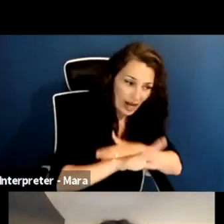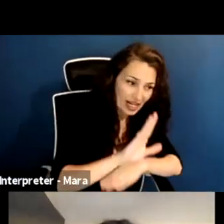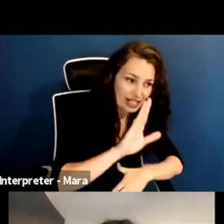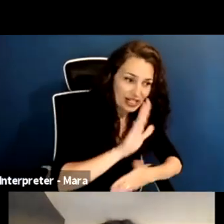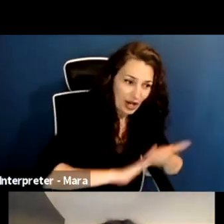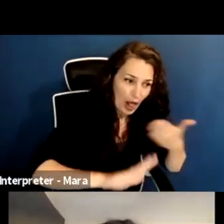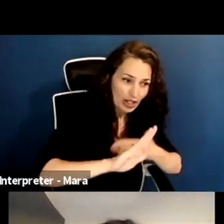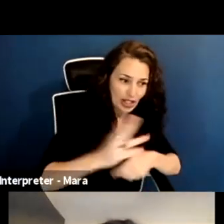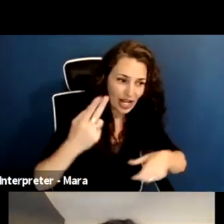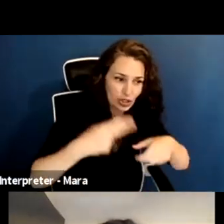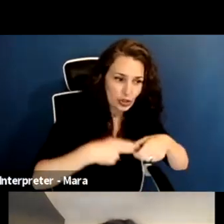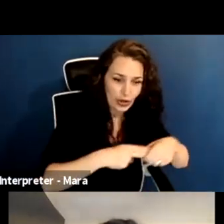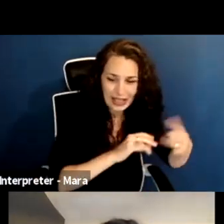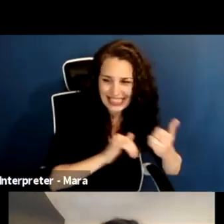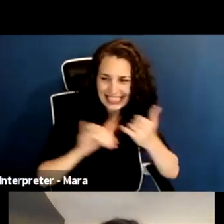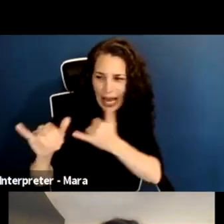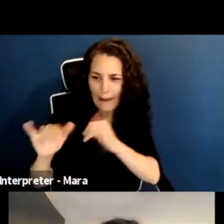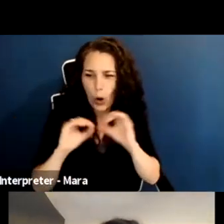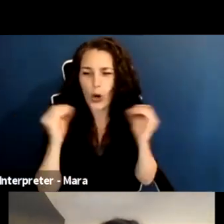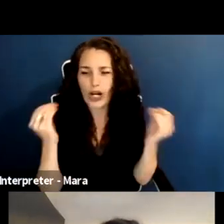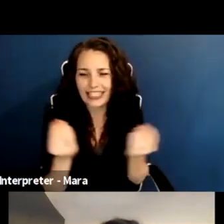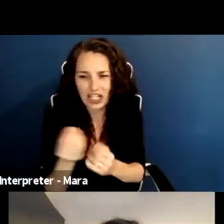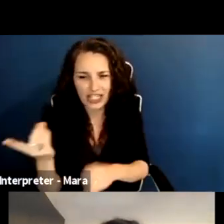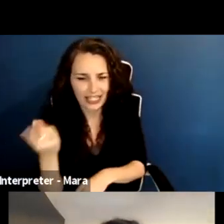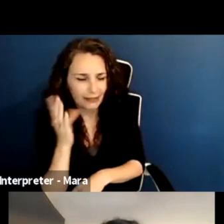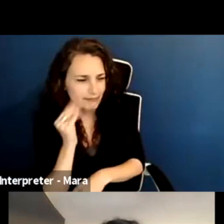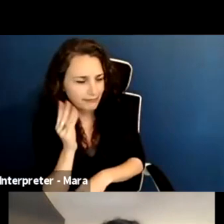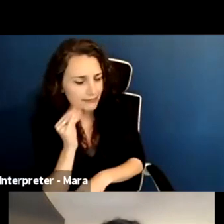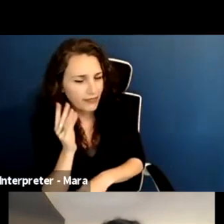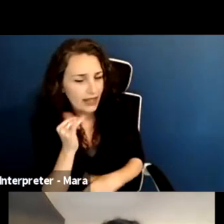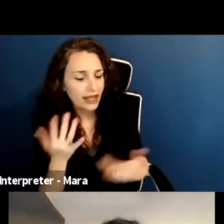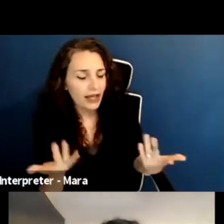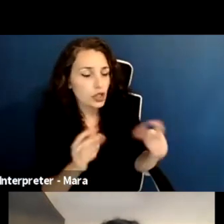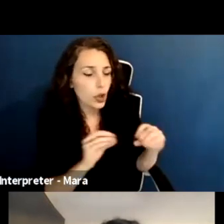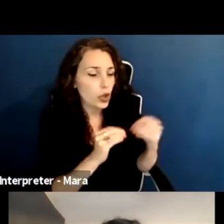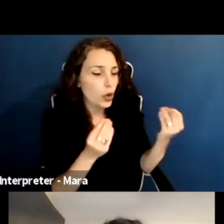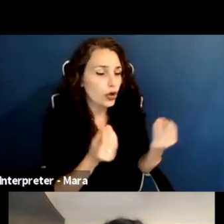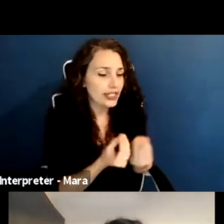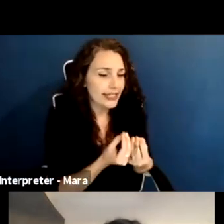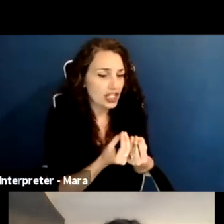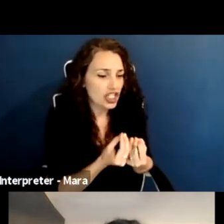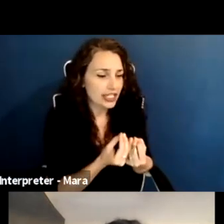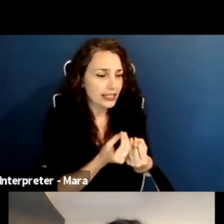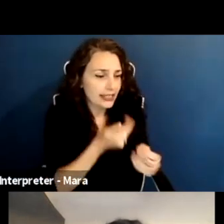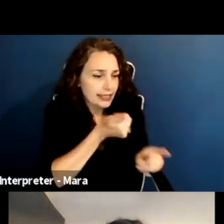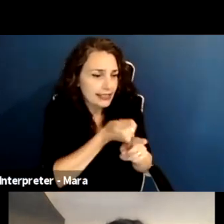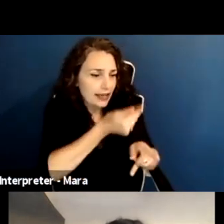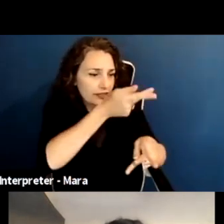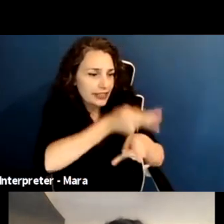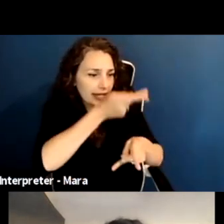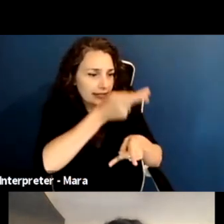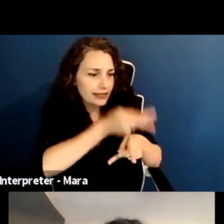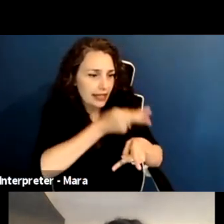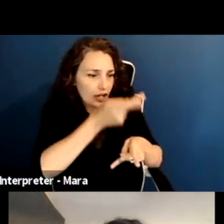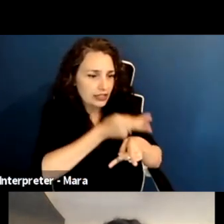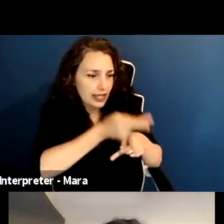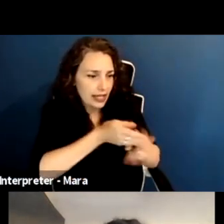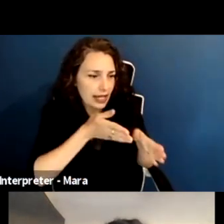And this organization basically takes care of basically allowing students to create